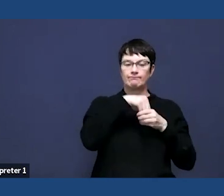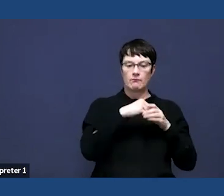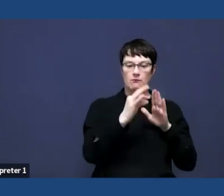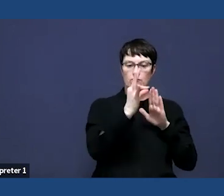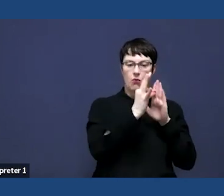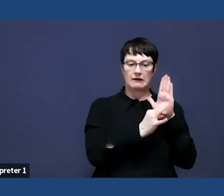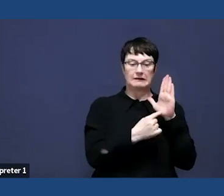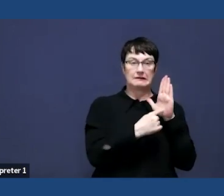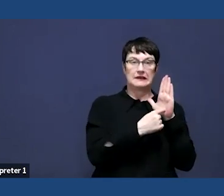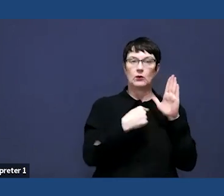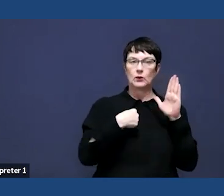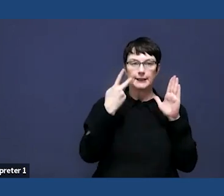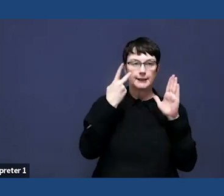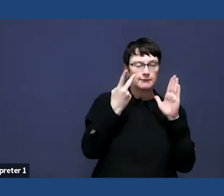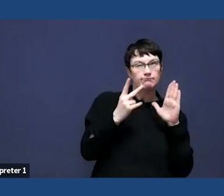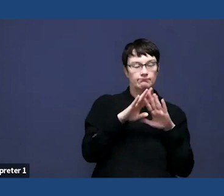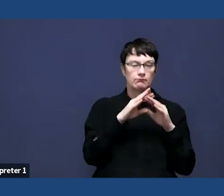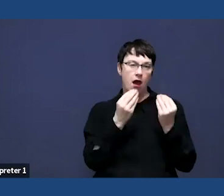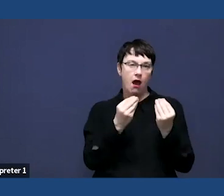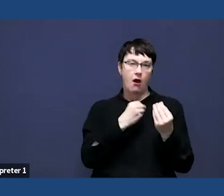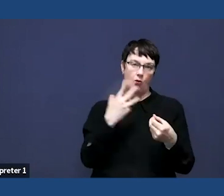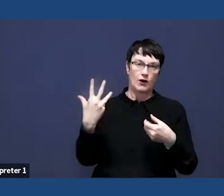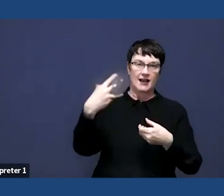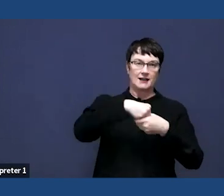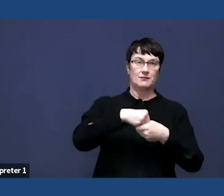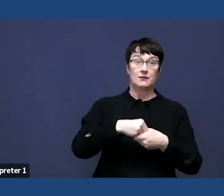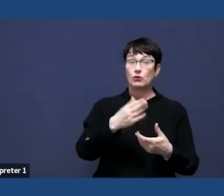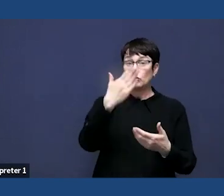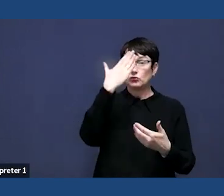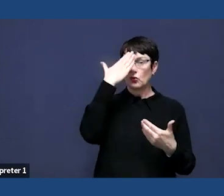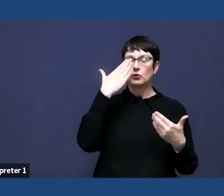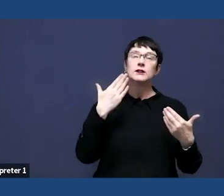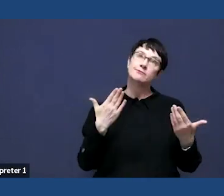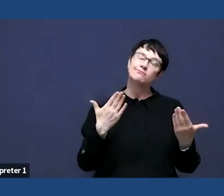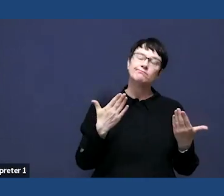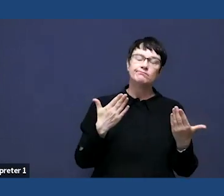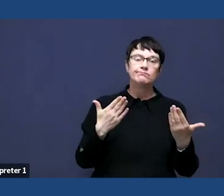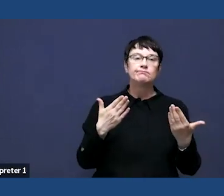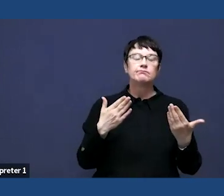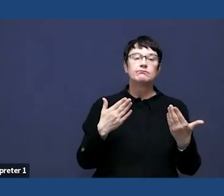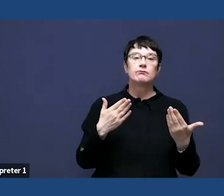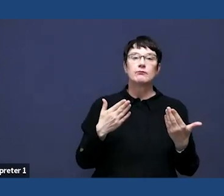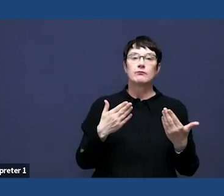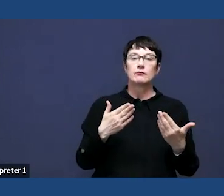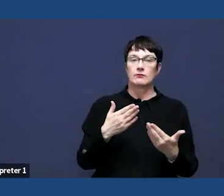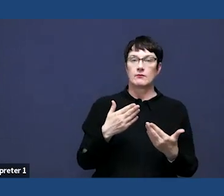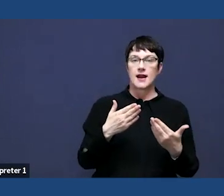estimated caregivers in the US. That's similar to Europe. And they have an (?) role.